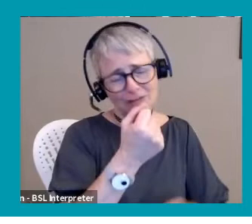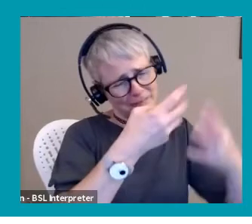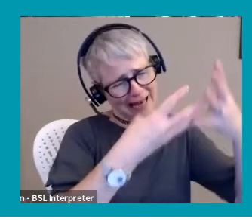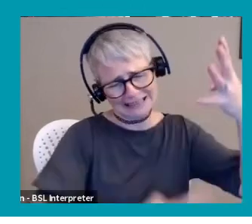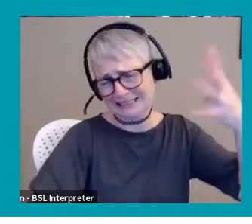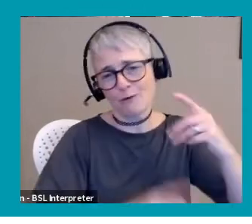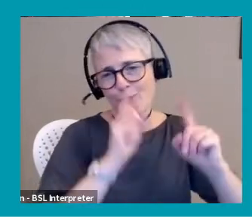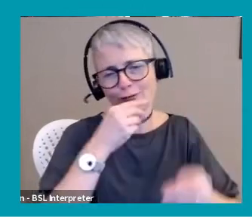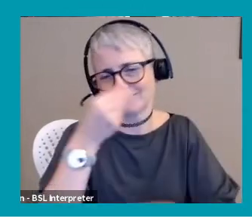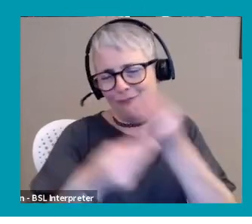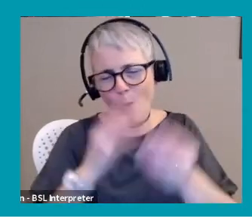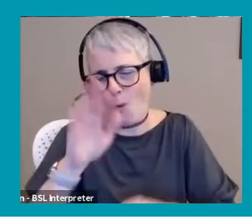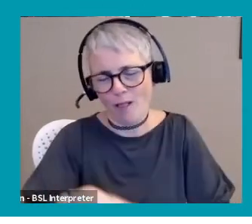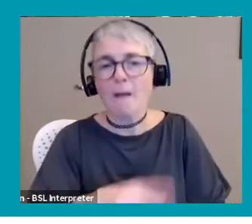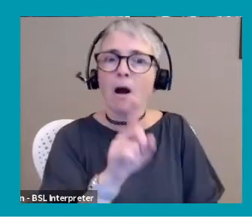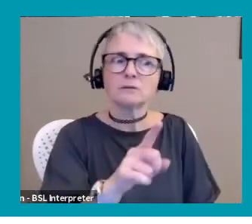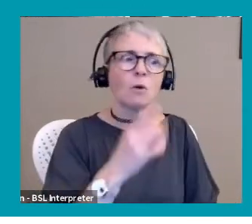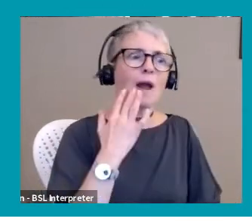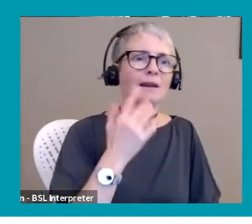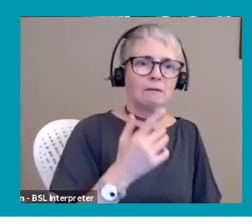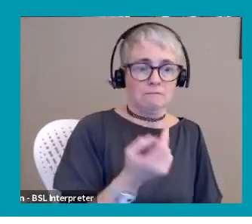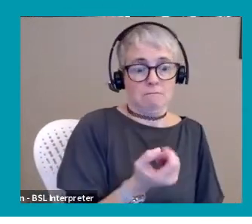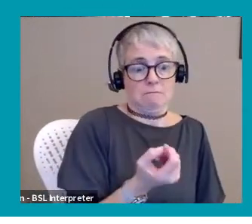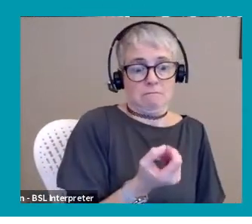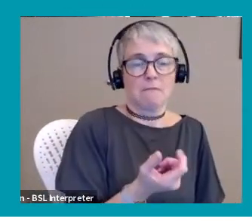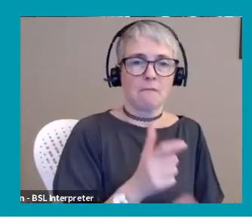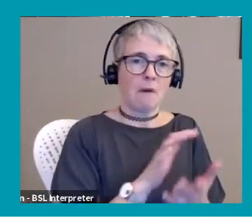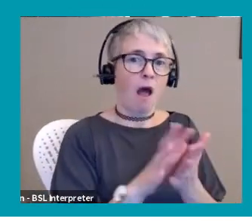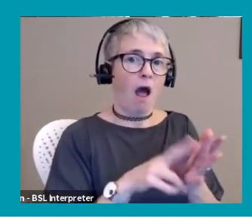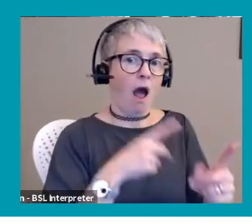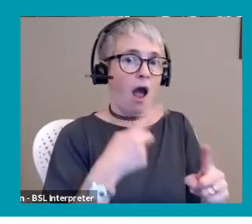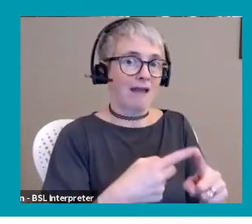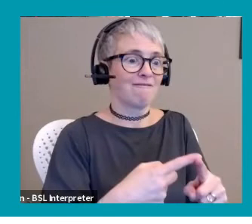If you go to the hive you will find our directly which will be coming Promise. within the next week.